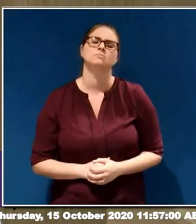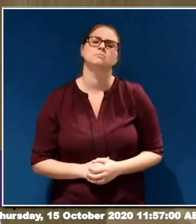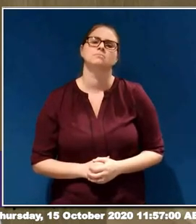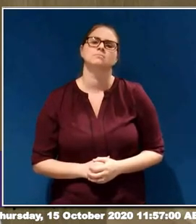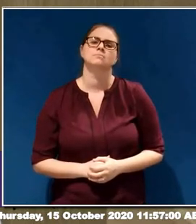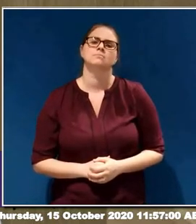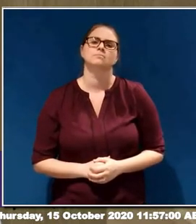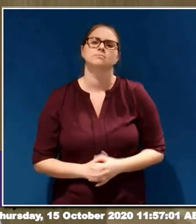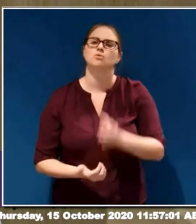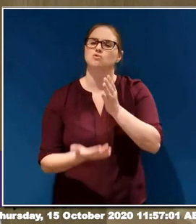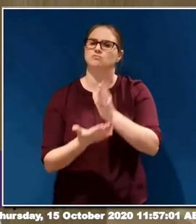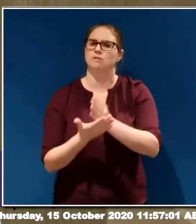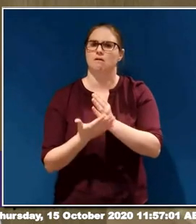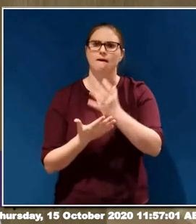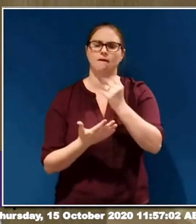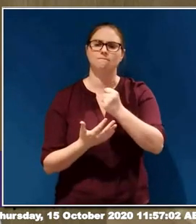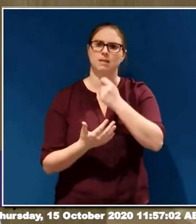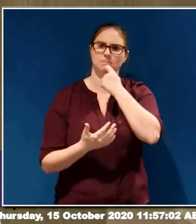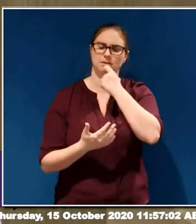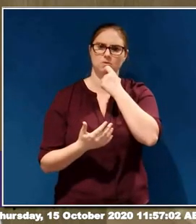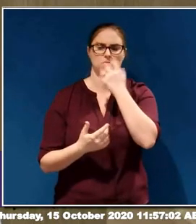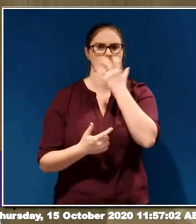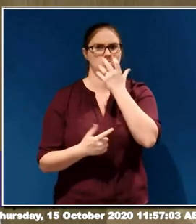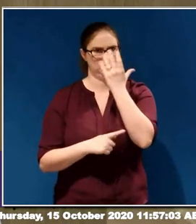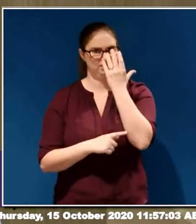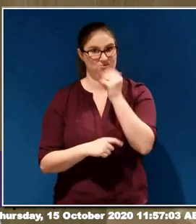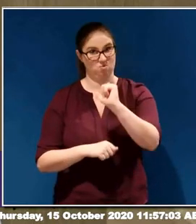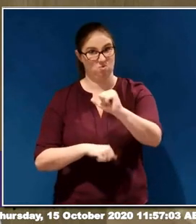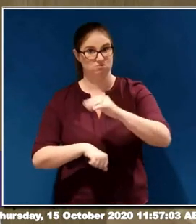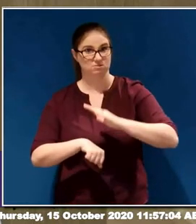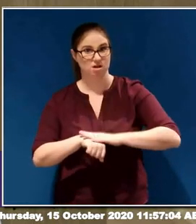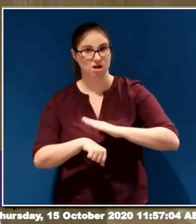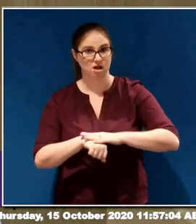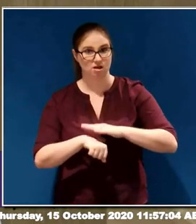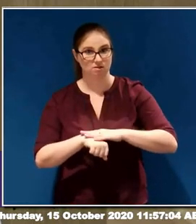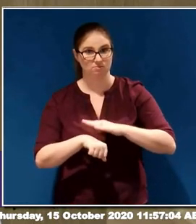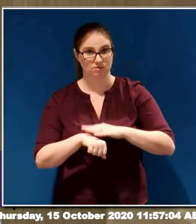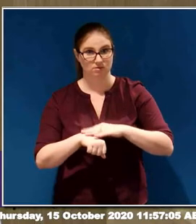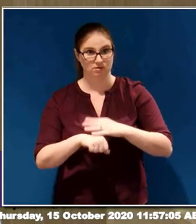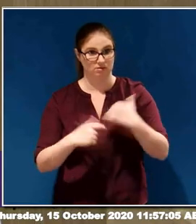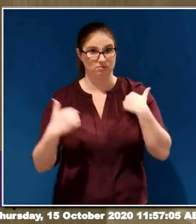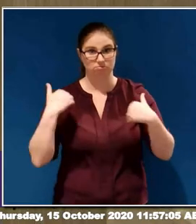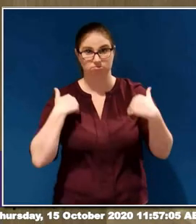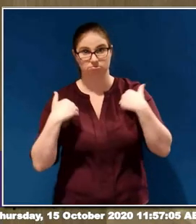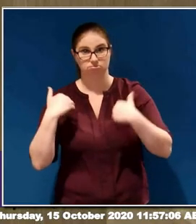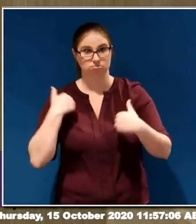quite a bit of demand on your time - sorry, put it a different way.